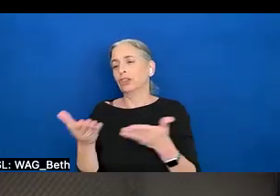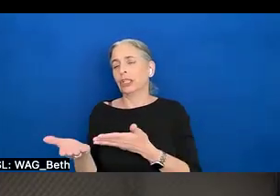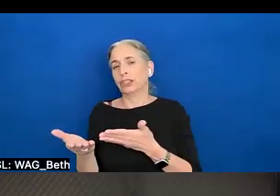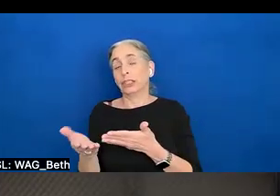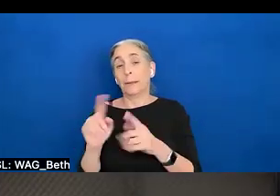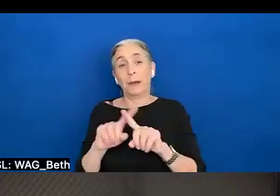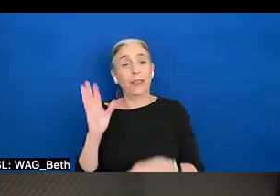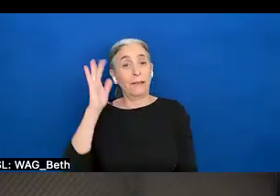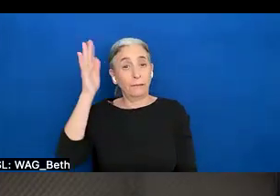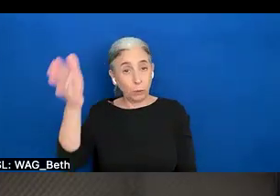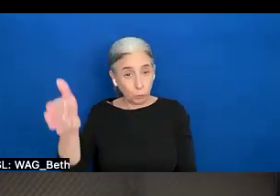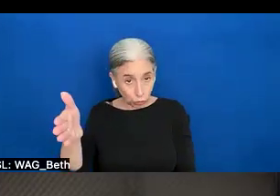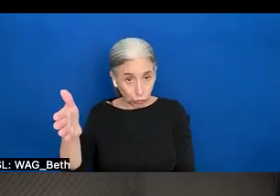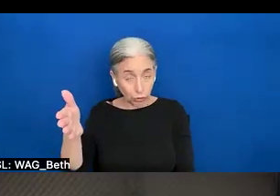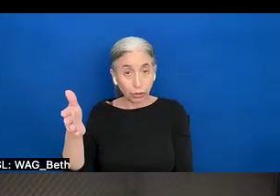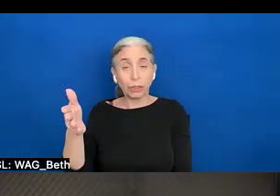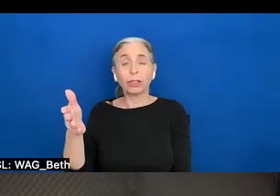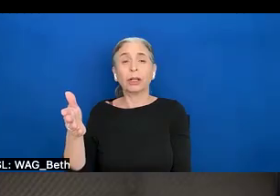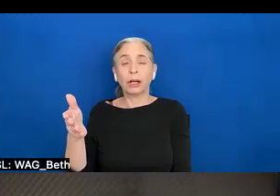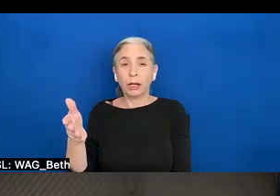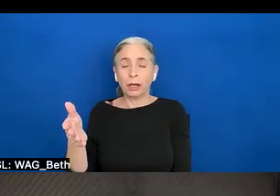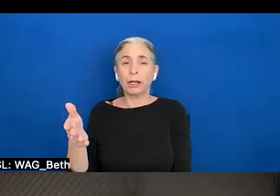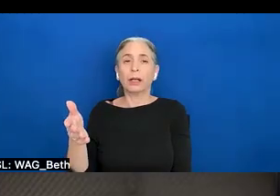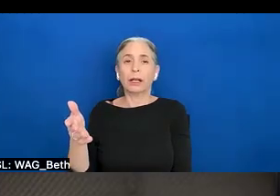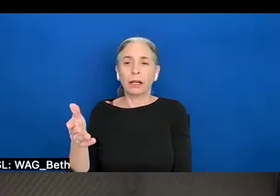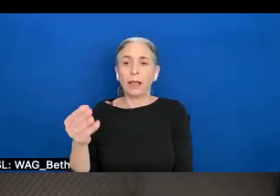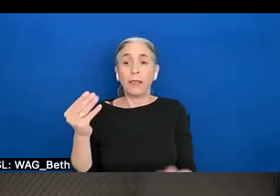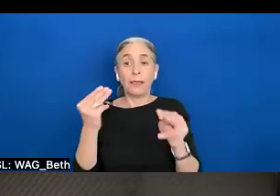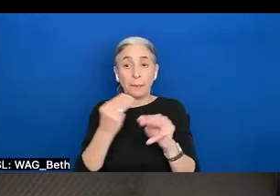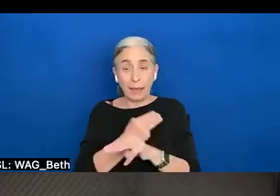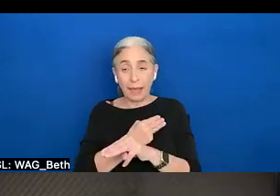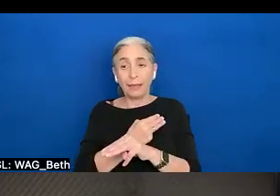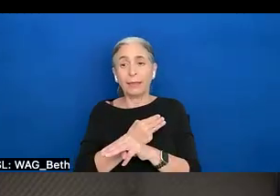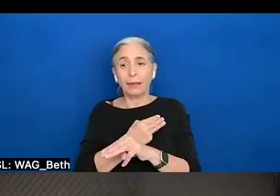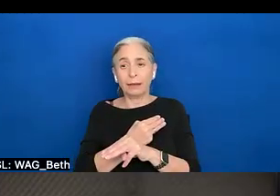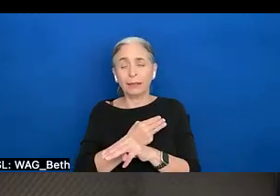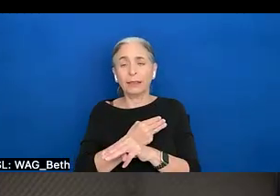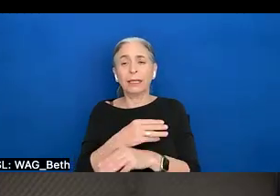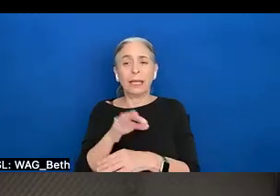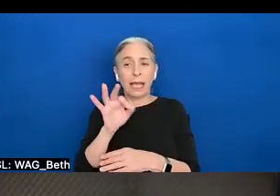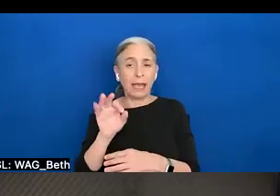In the future, the math ML content will be included